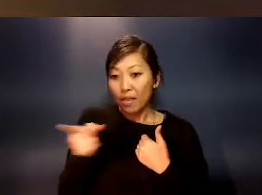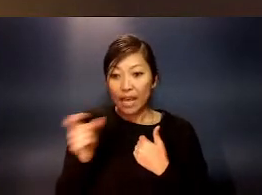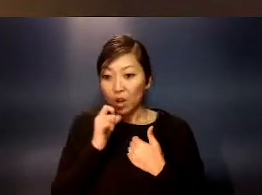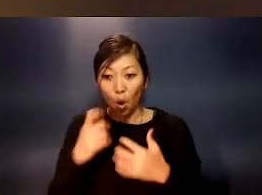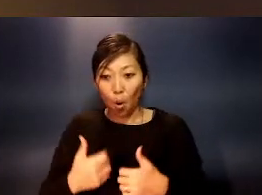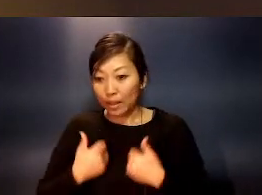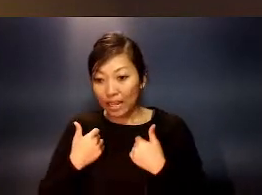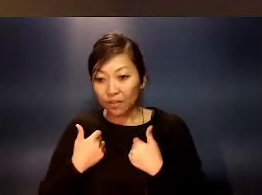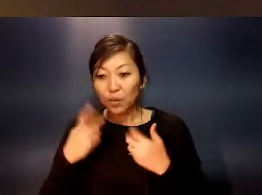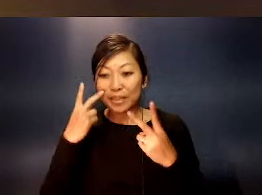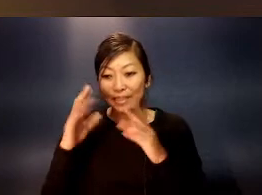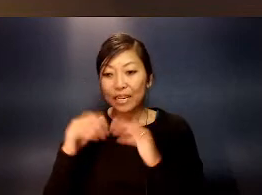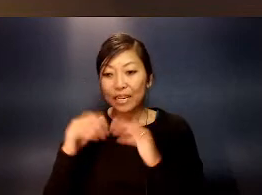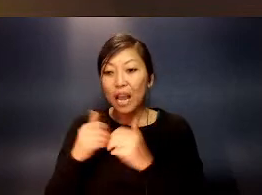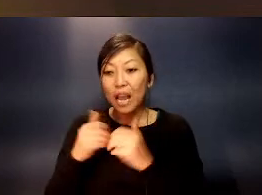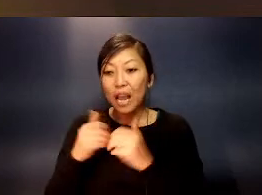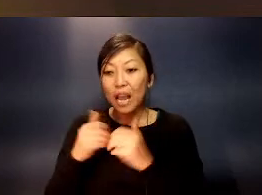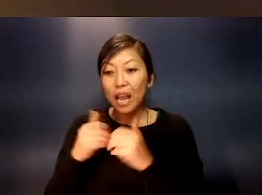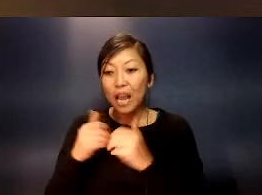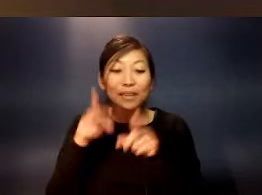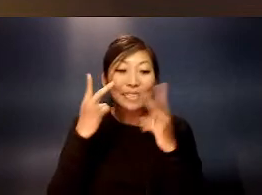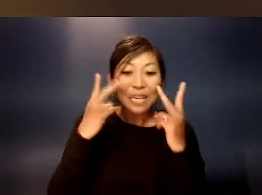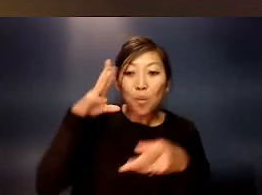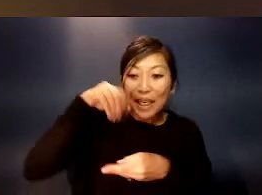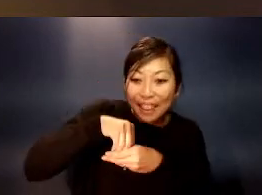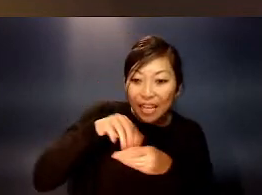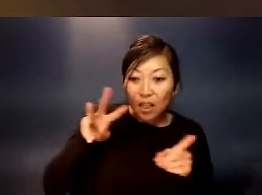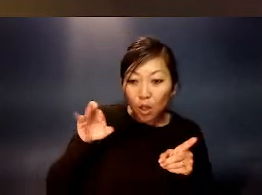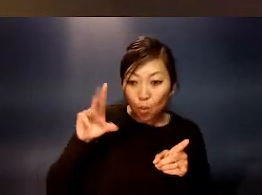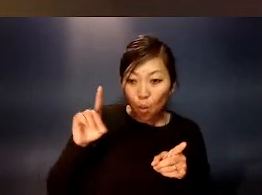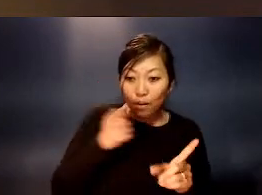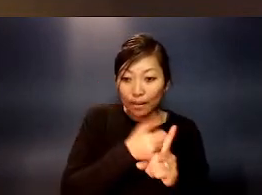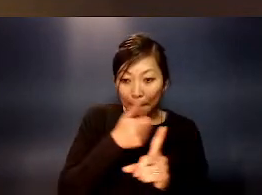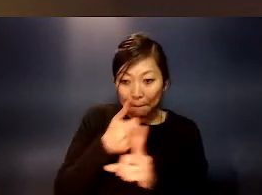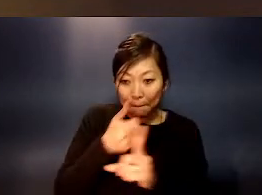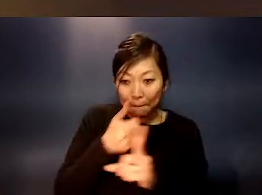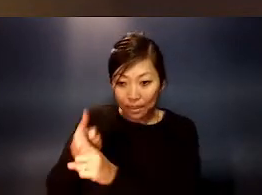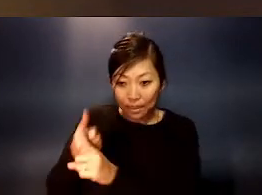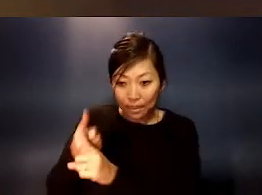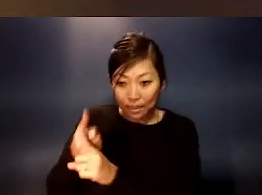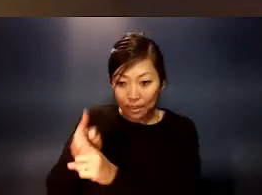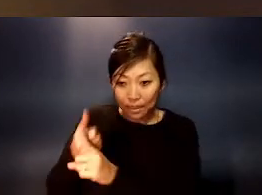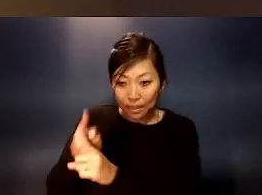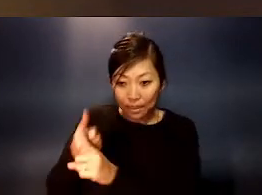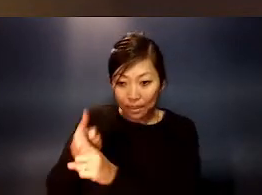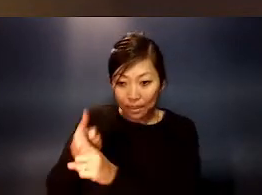CONSENSUS AND ACTIVELY ENGAGE AFTER THE ELECTION, BUT I DON'T THINK WE TOOK IT. I LOOKED AT WAYS OF POSSIBLY AMENDING IT.